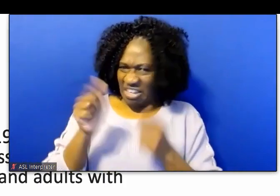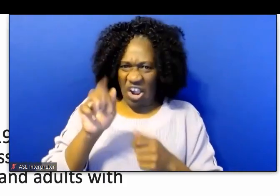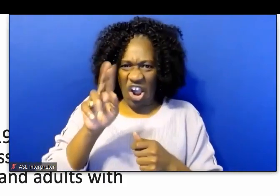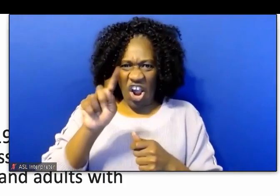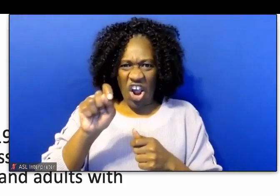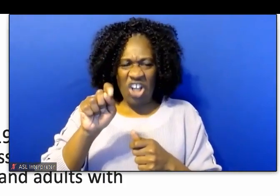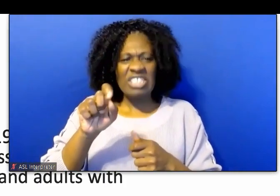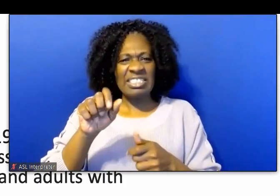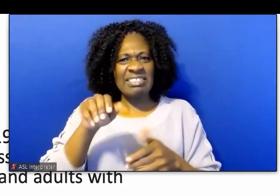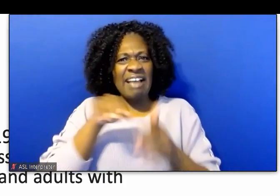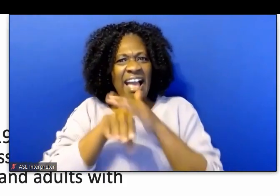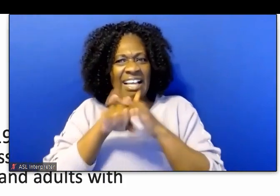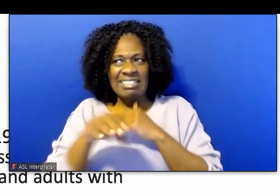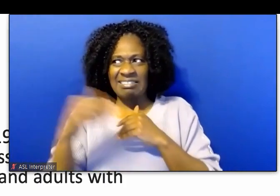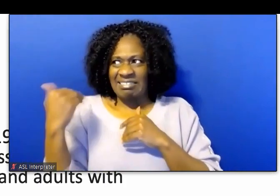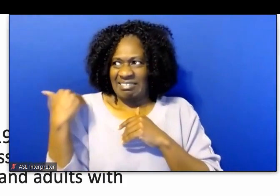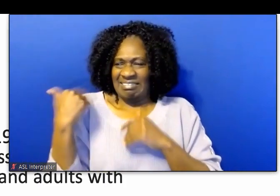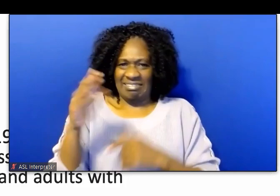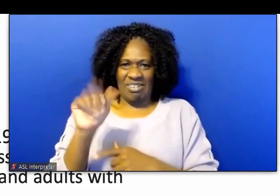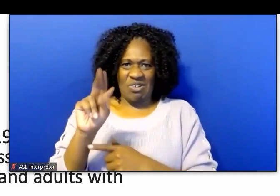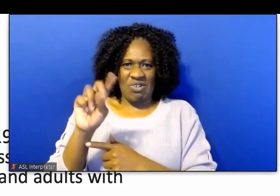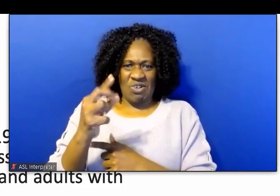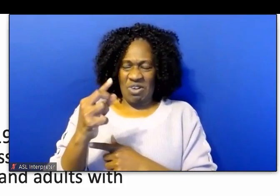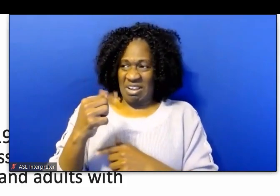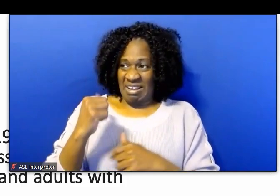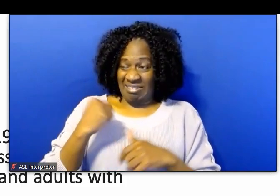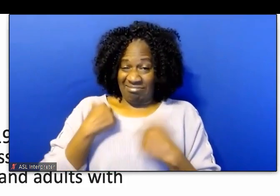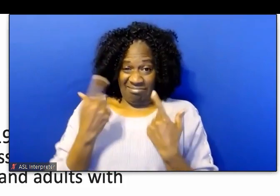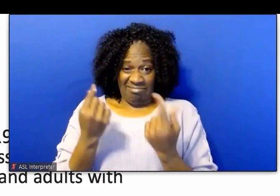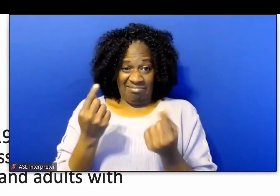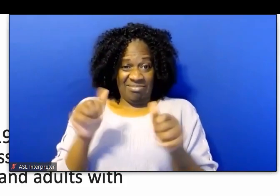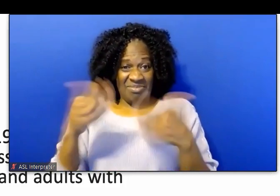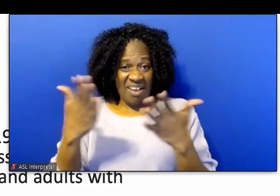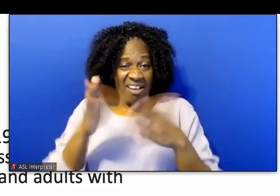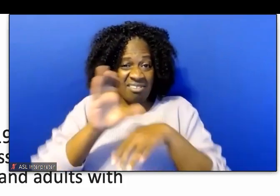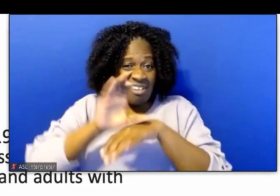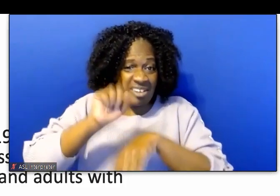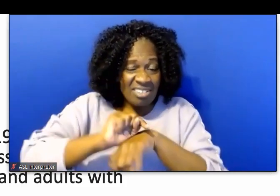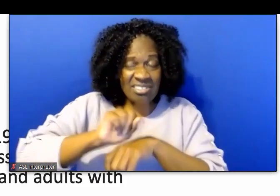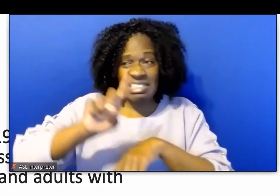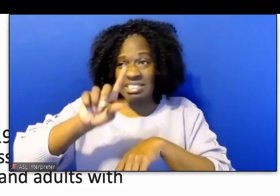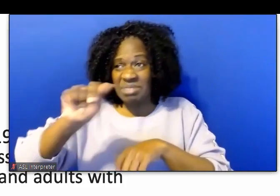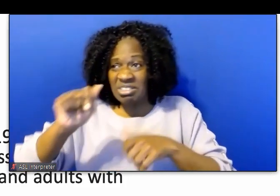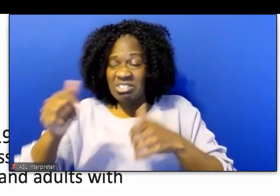and so I have been providing consultation and disability services for a long time